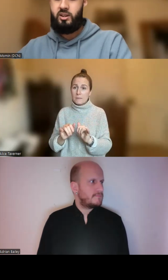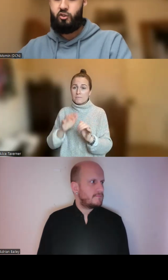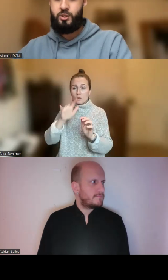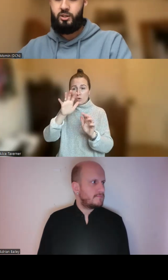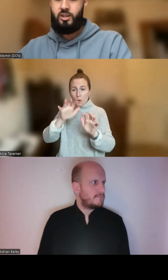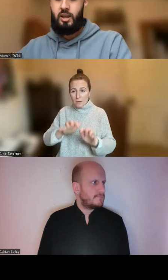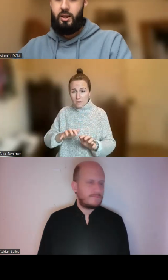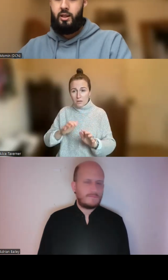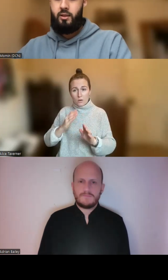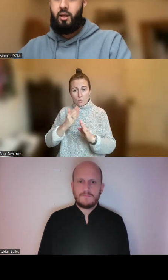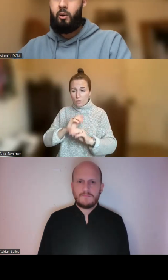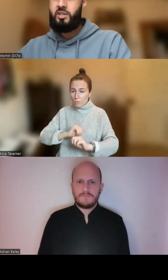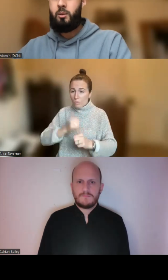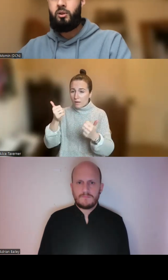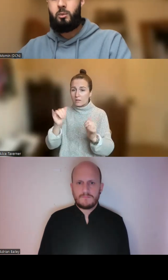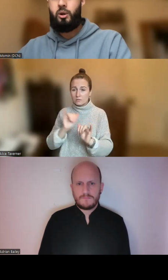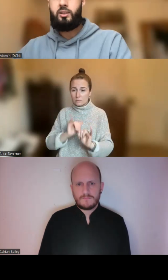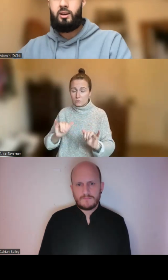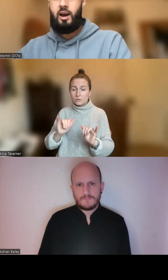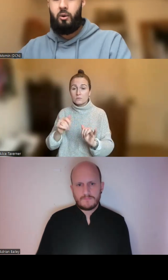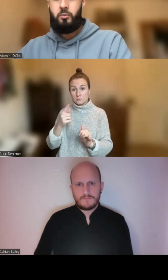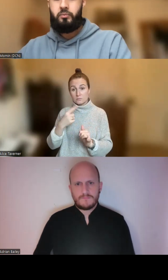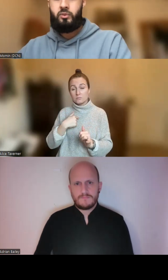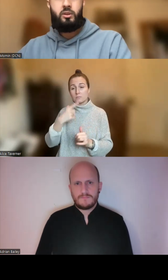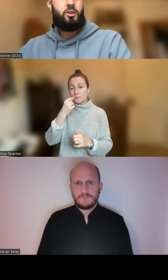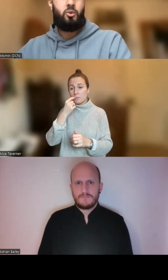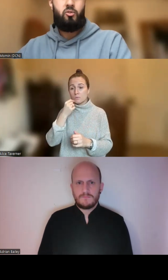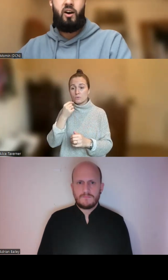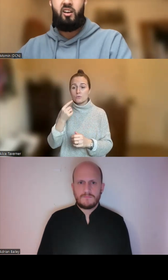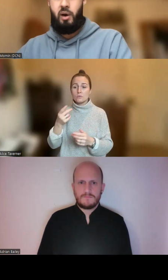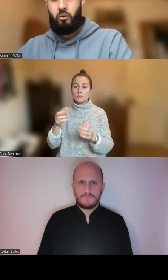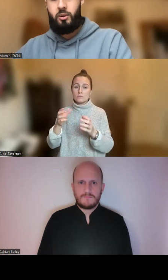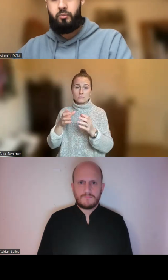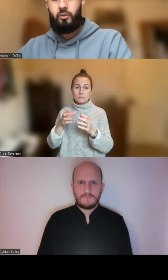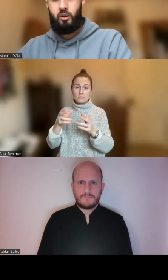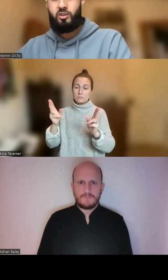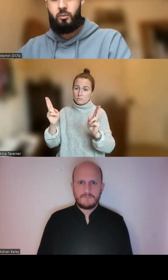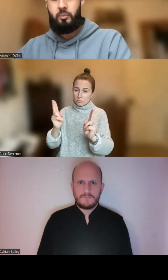in the descriptions, I was able to bring that down to £5 a customer.